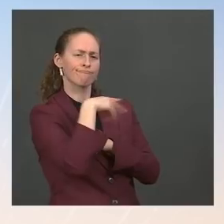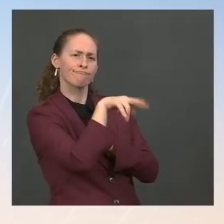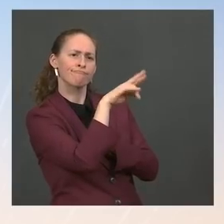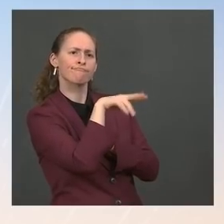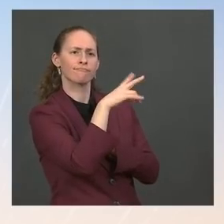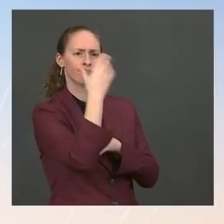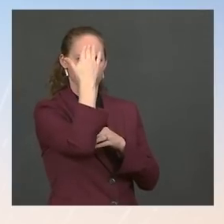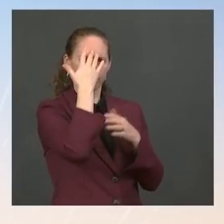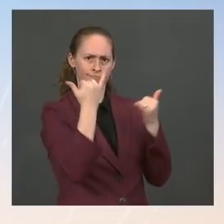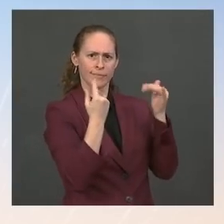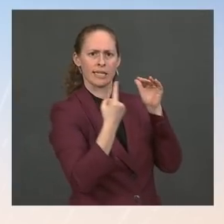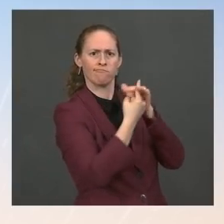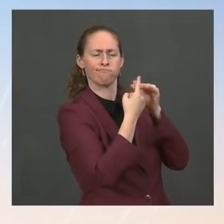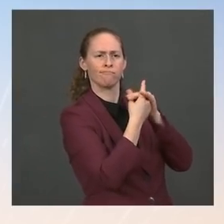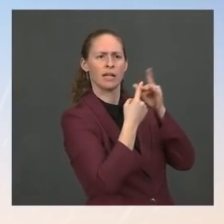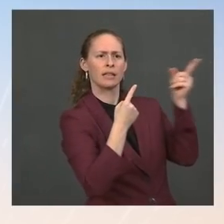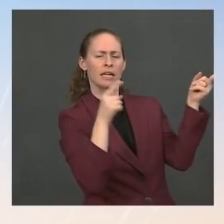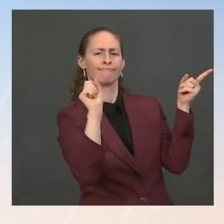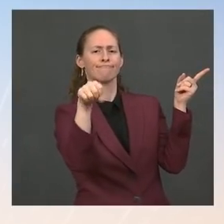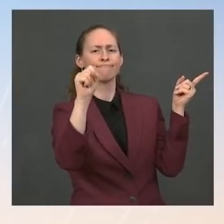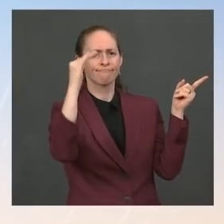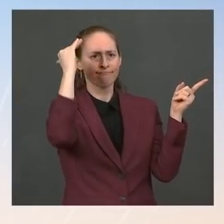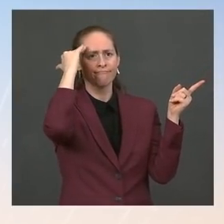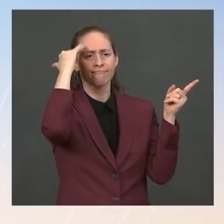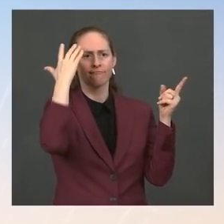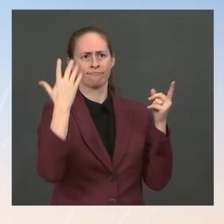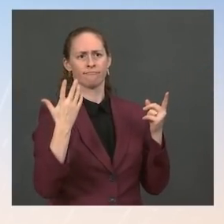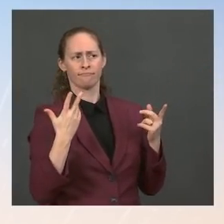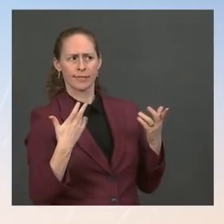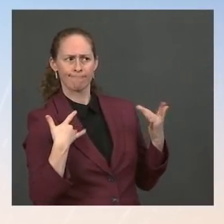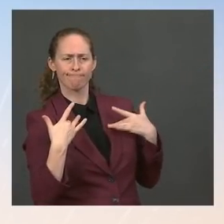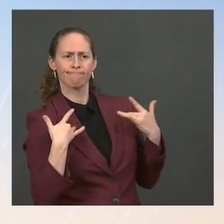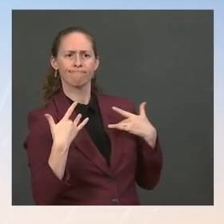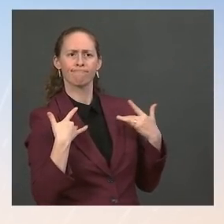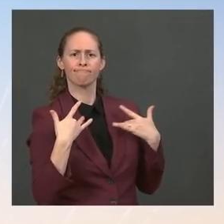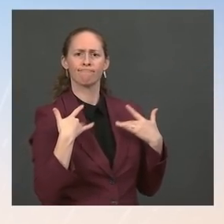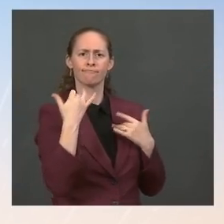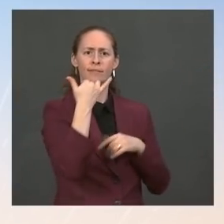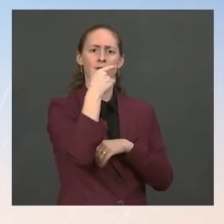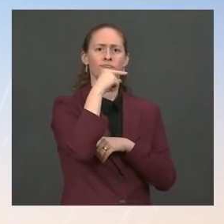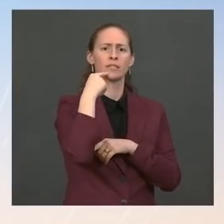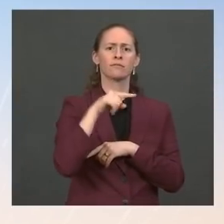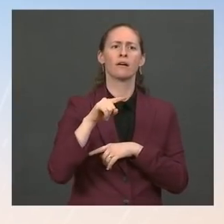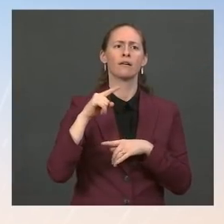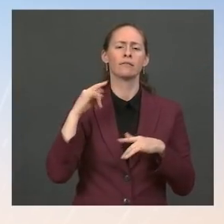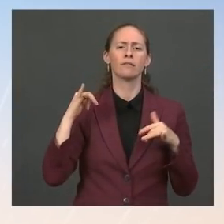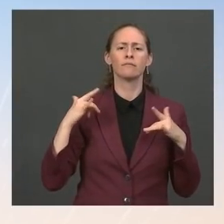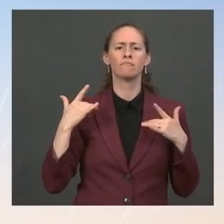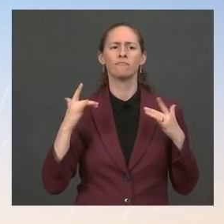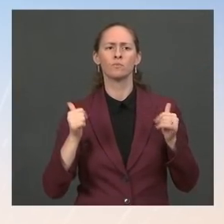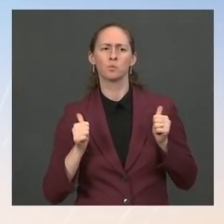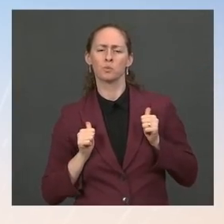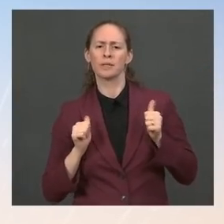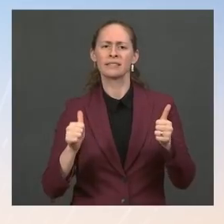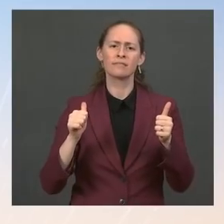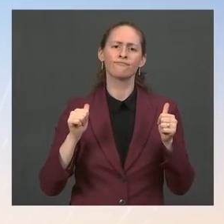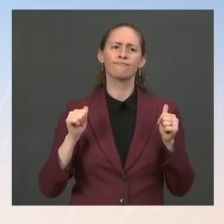about the Russian military activities and their harsh rhetoric toward Ukraine. We've also held discussions with Russian officials about Ukraine